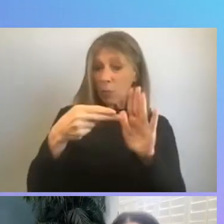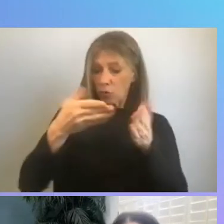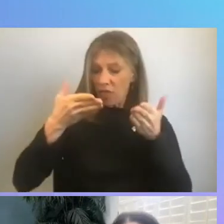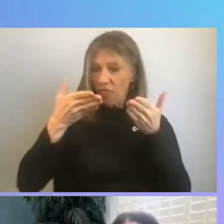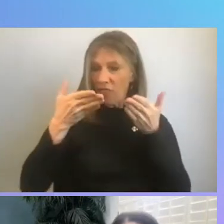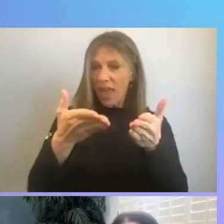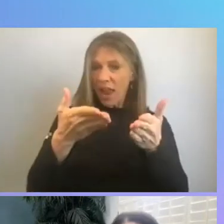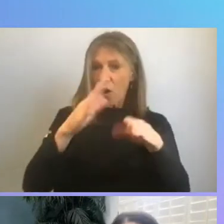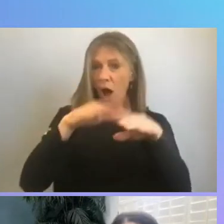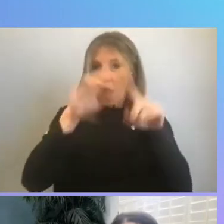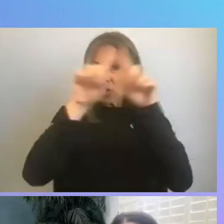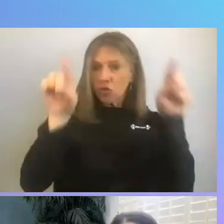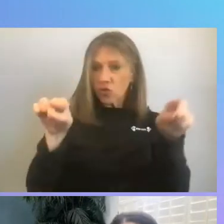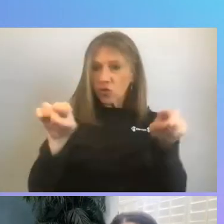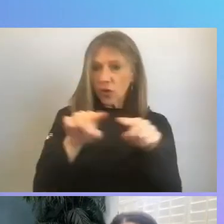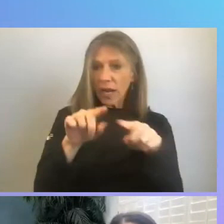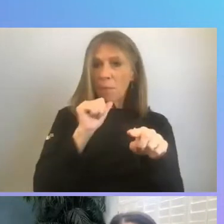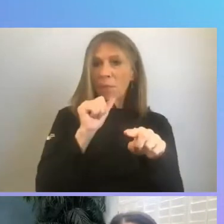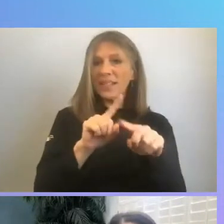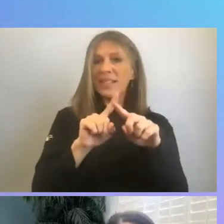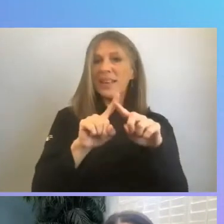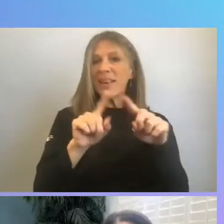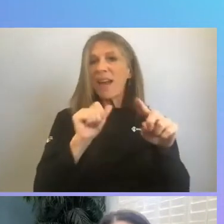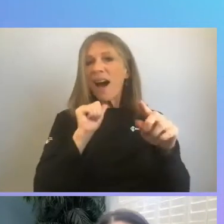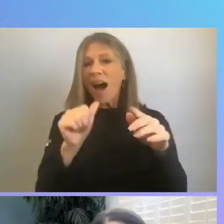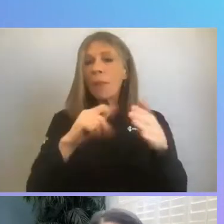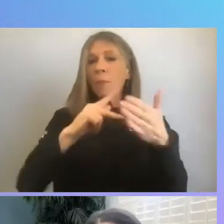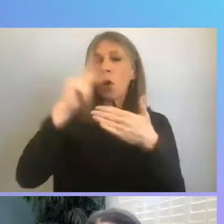programmatically associated. So in in chat, if you could say,